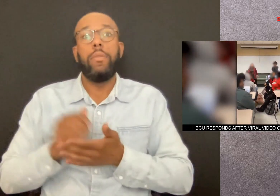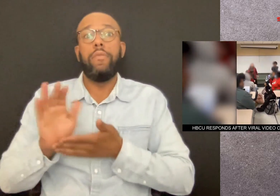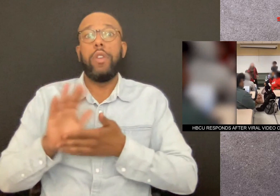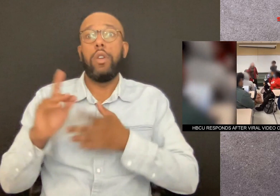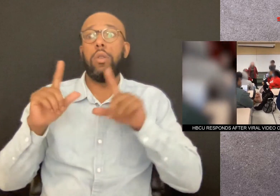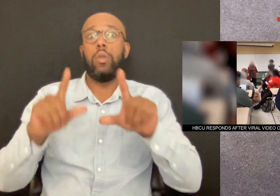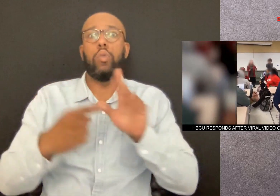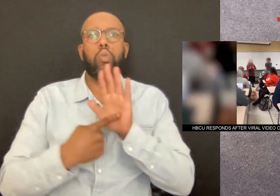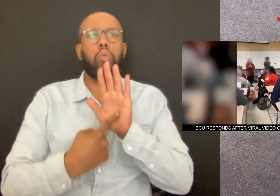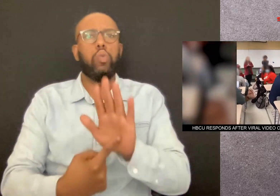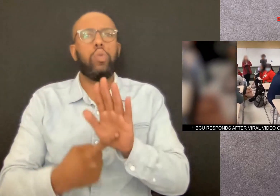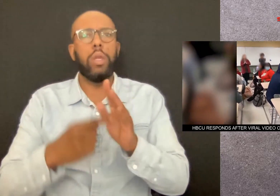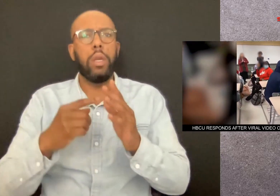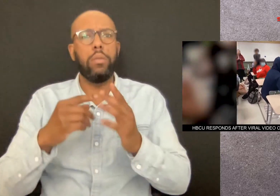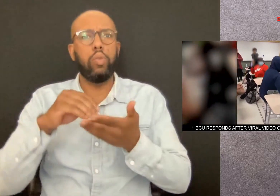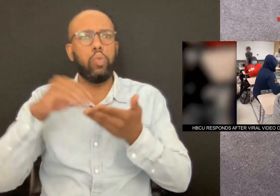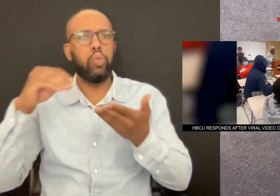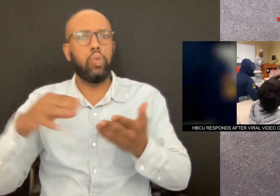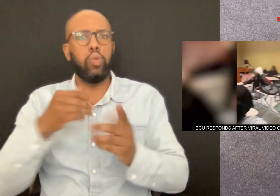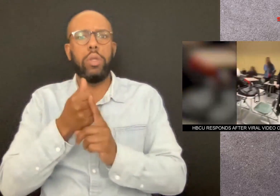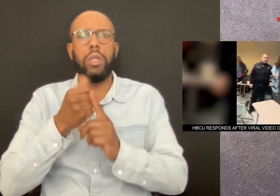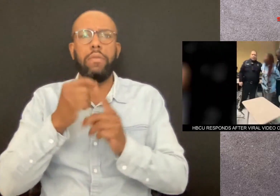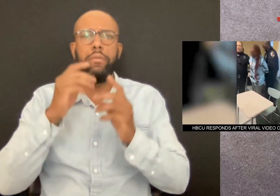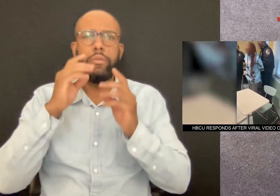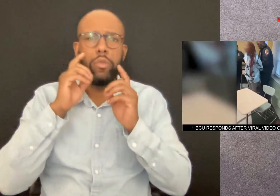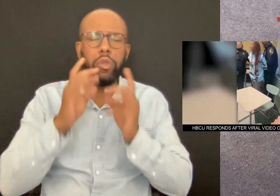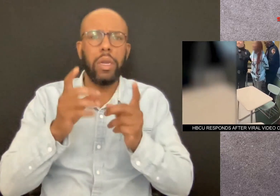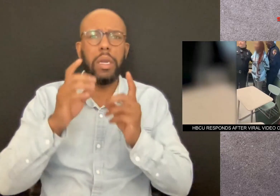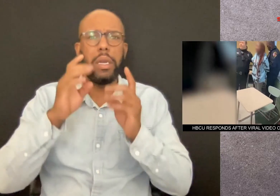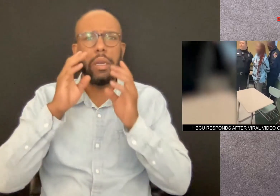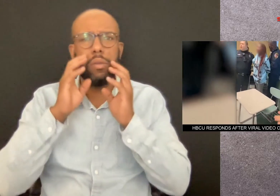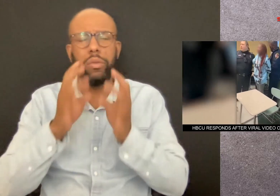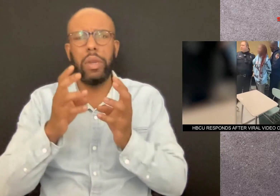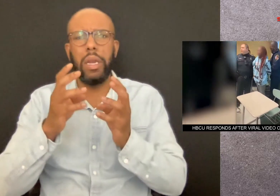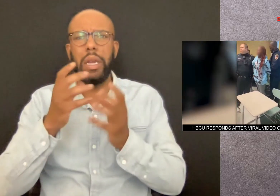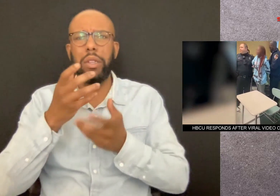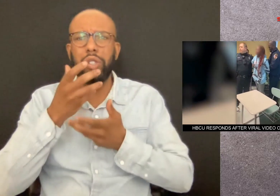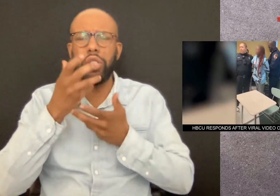in the video the student is crying and shouting at the professor